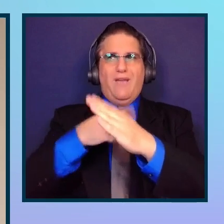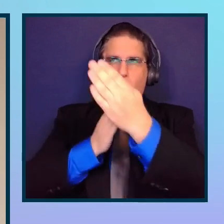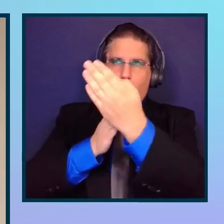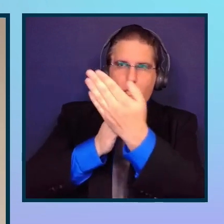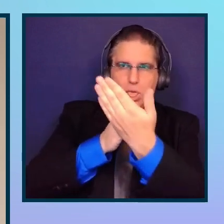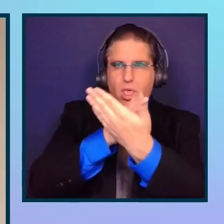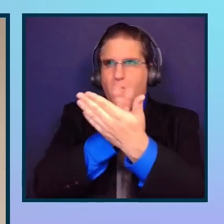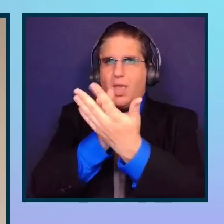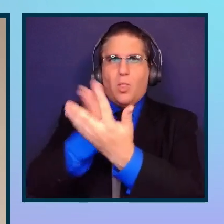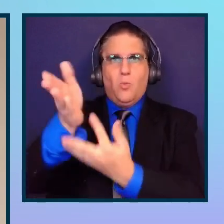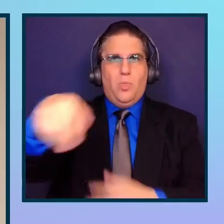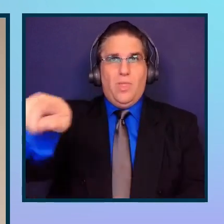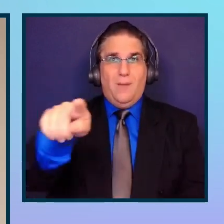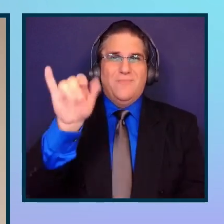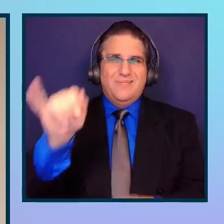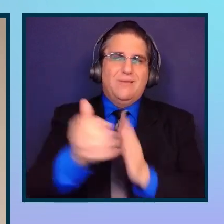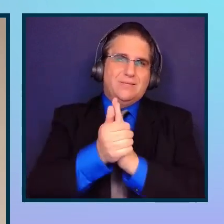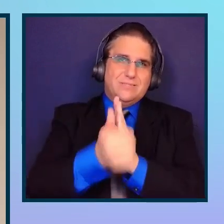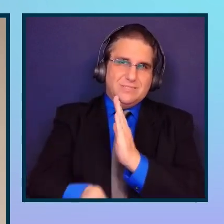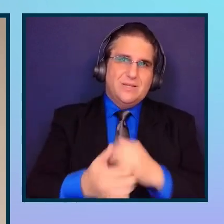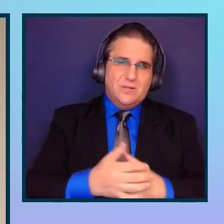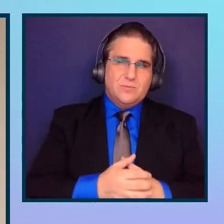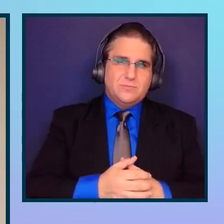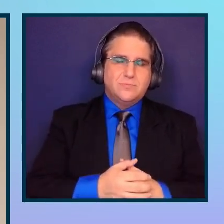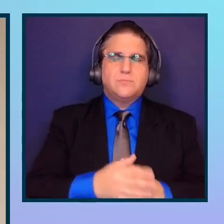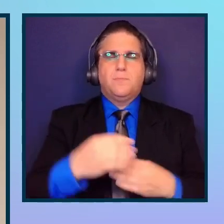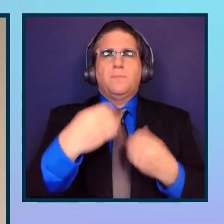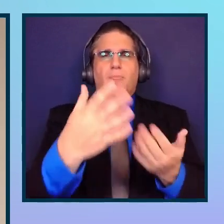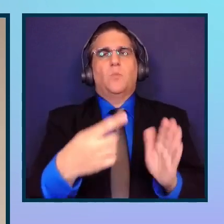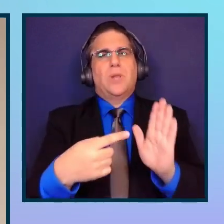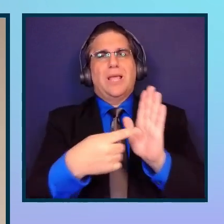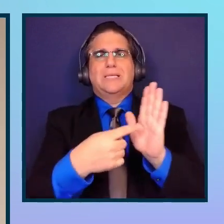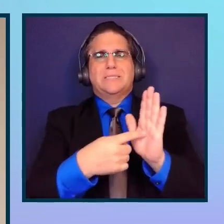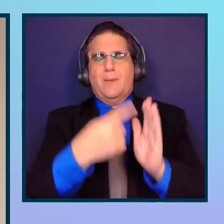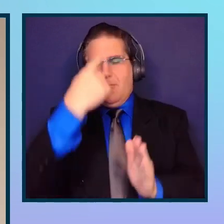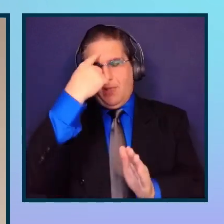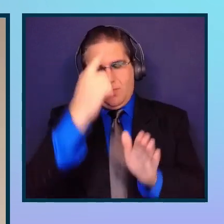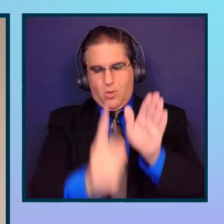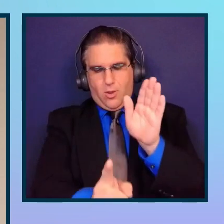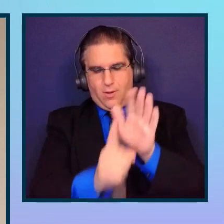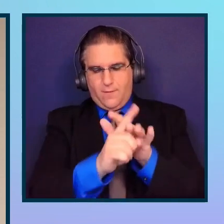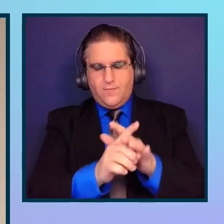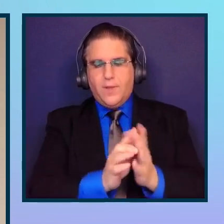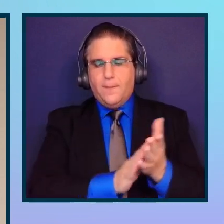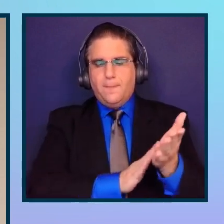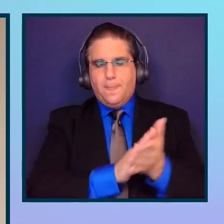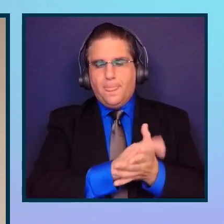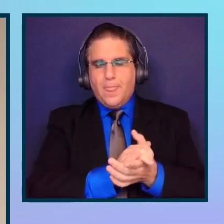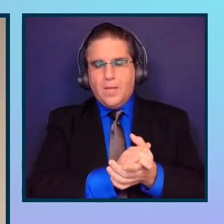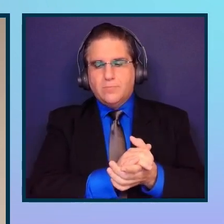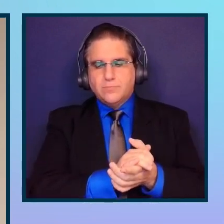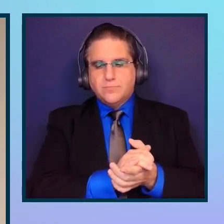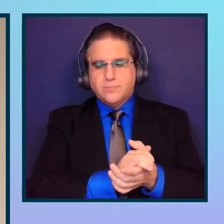I'm just gonna sort of cite an example that kind of comes front of mind because, right, so through this process